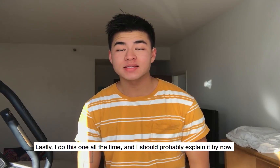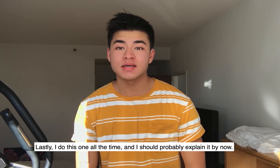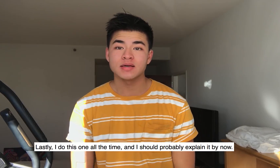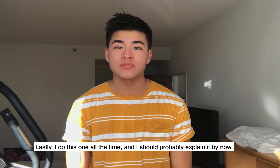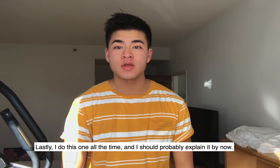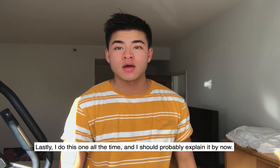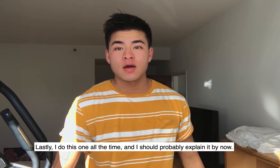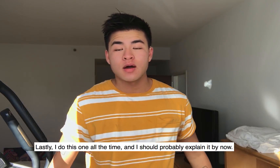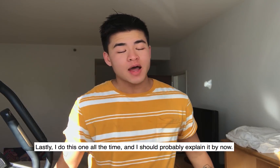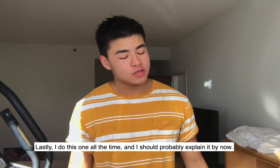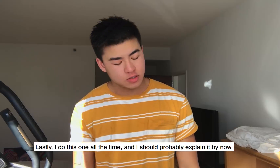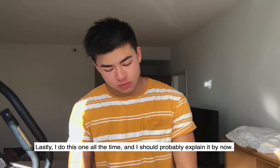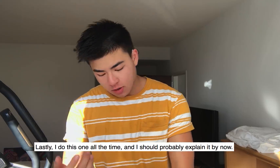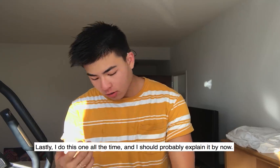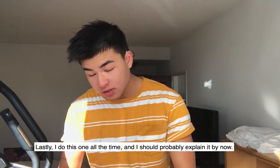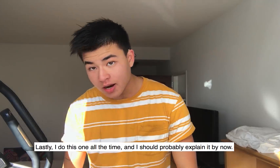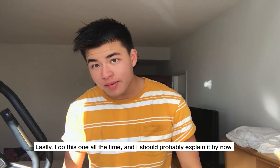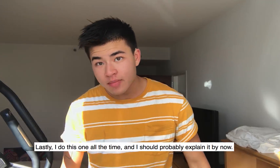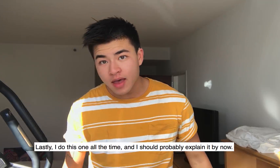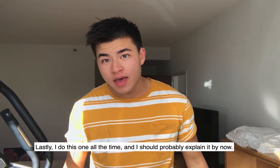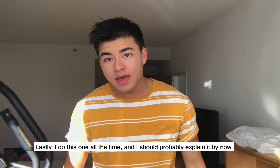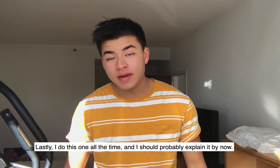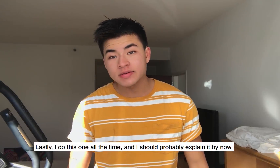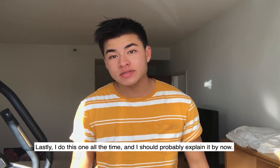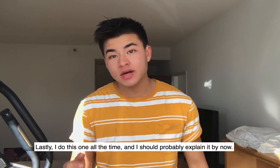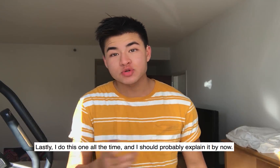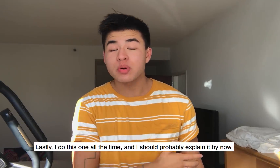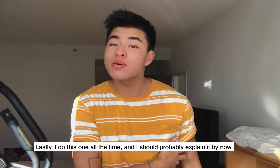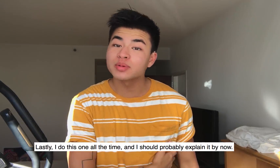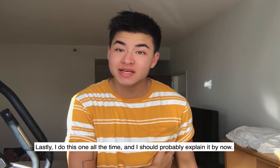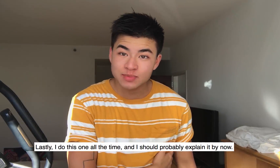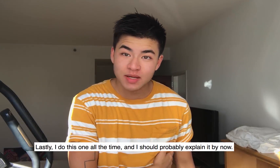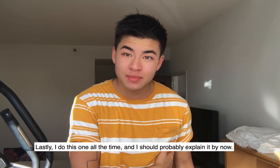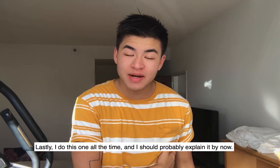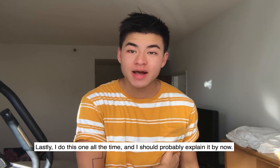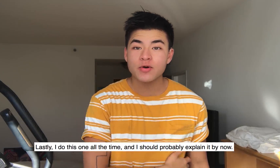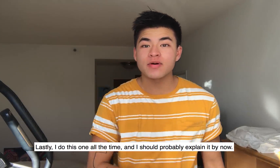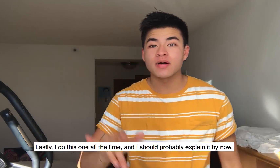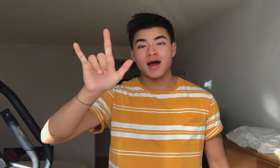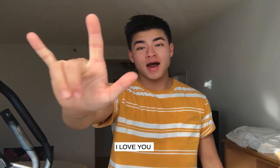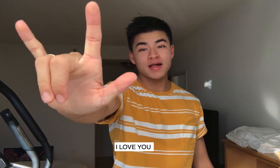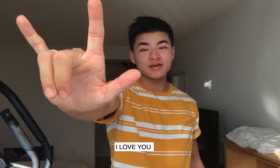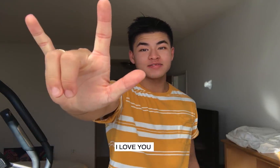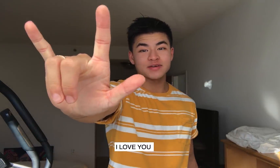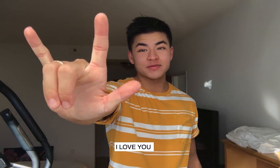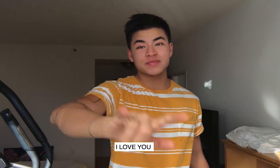Lastly I do this one all the time, and I should probably explain it by now. I love you